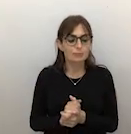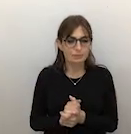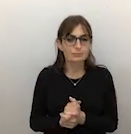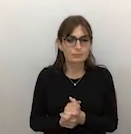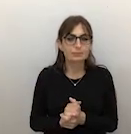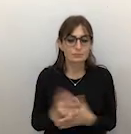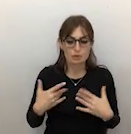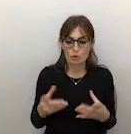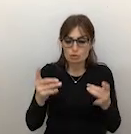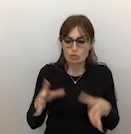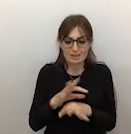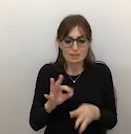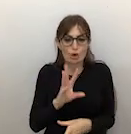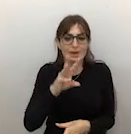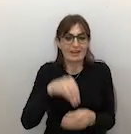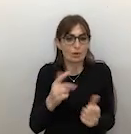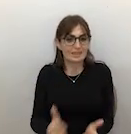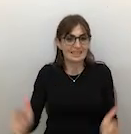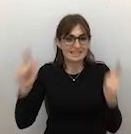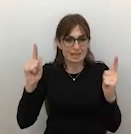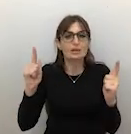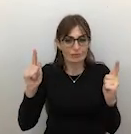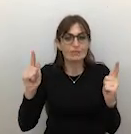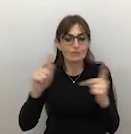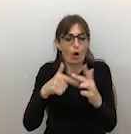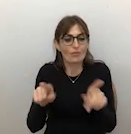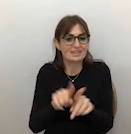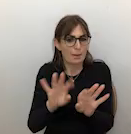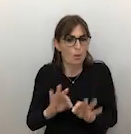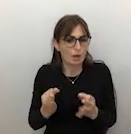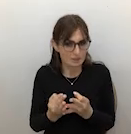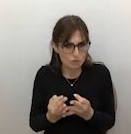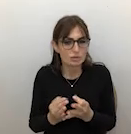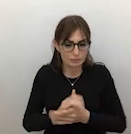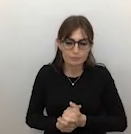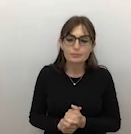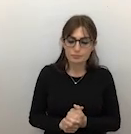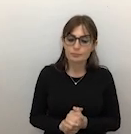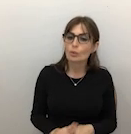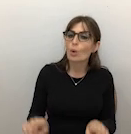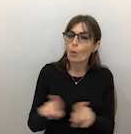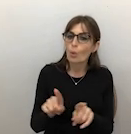That is directors who are not part of executive management of the organisation. Additionally, the chair